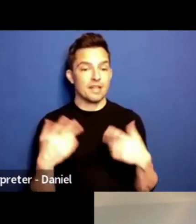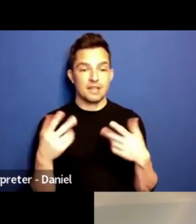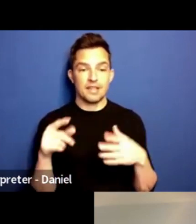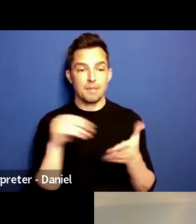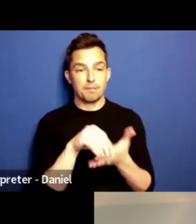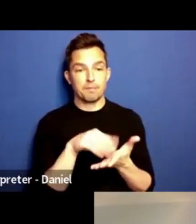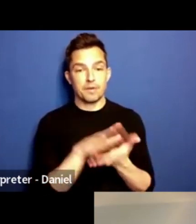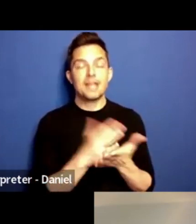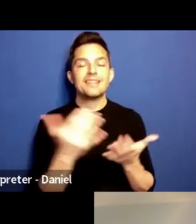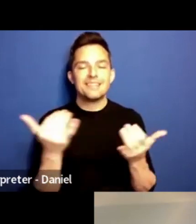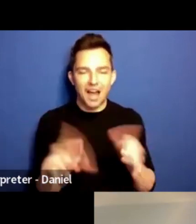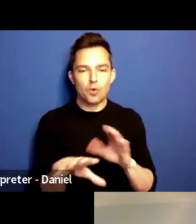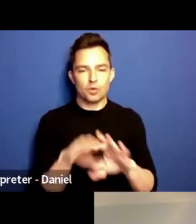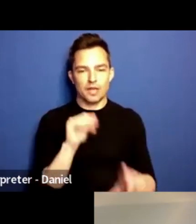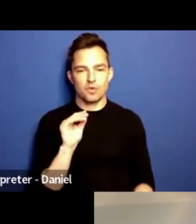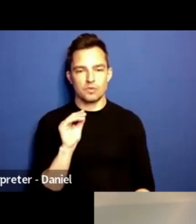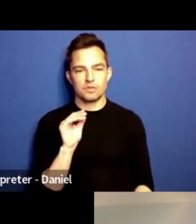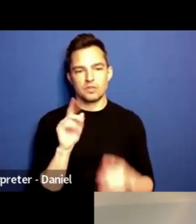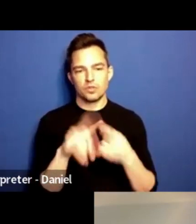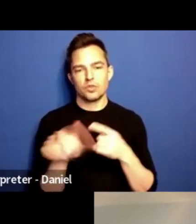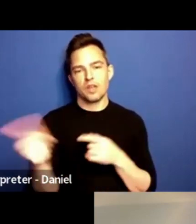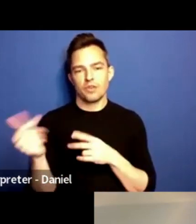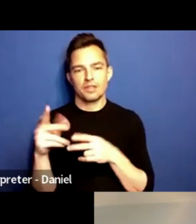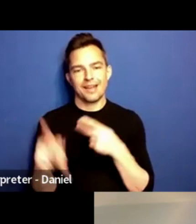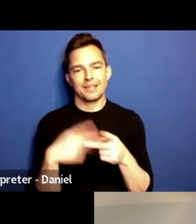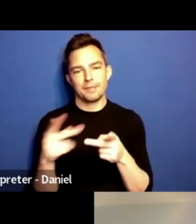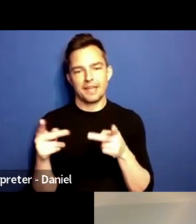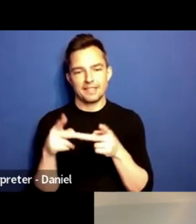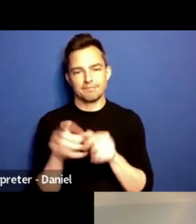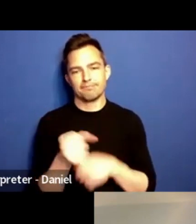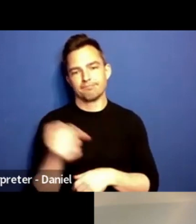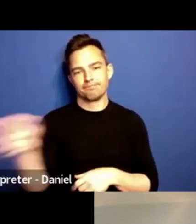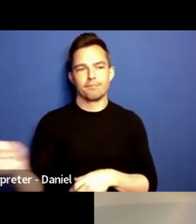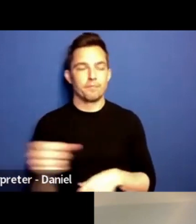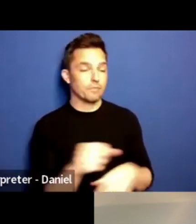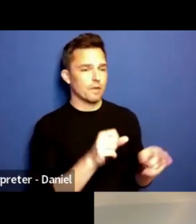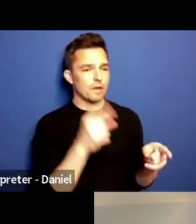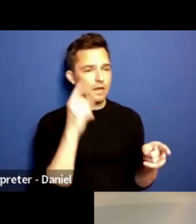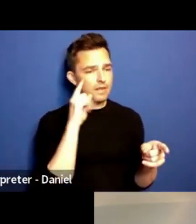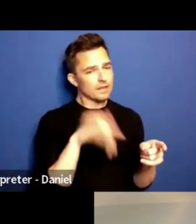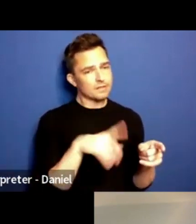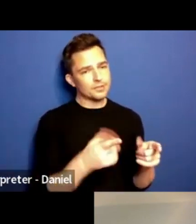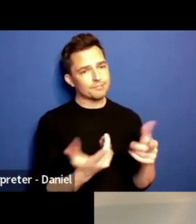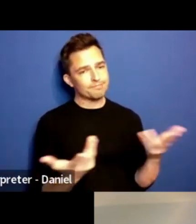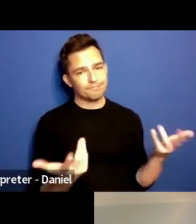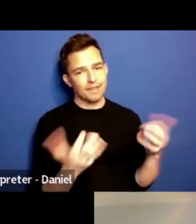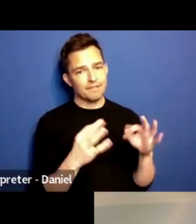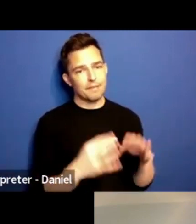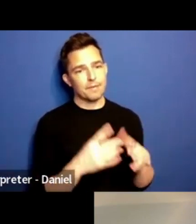now, we get them out of there into another type of location. Martin Kerrigan: And I think, you know, just just to be back on what Eric was saying is that